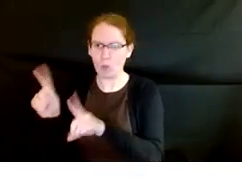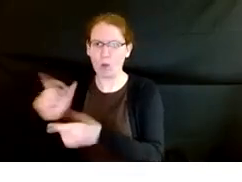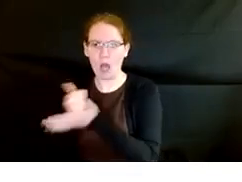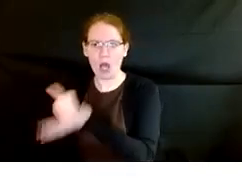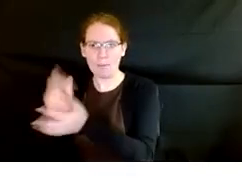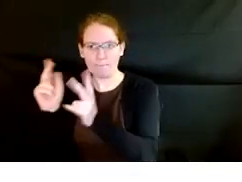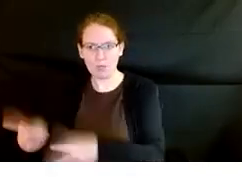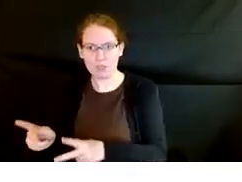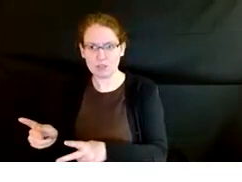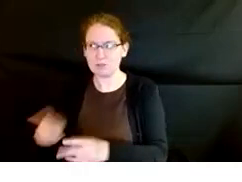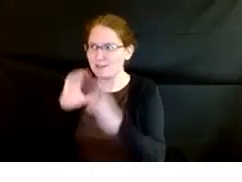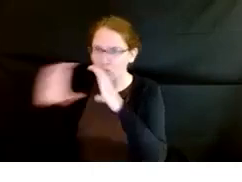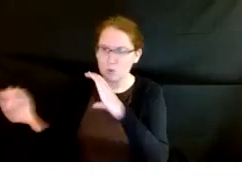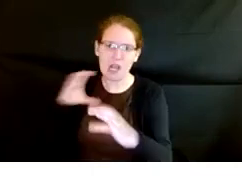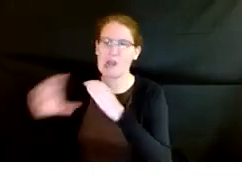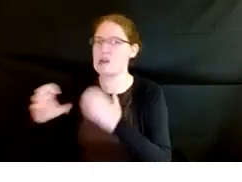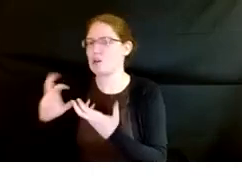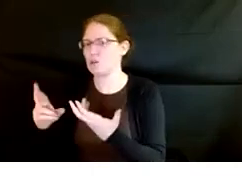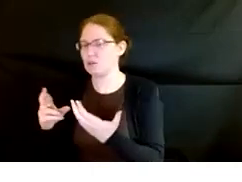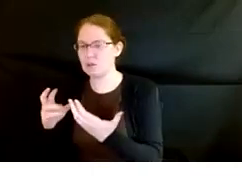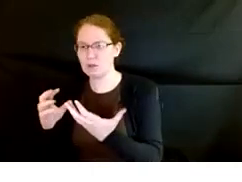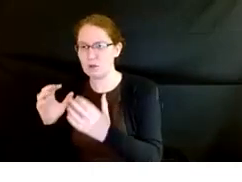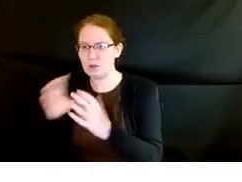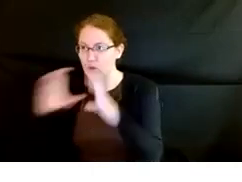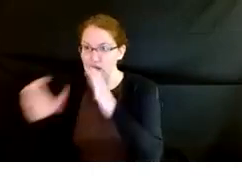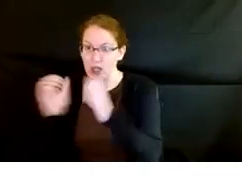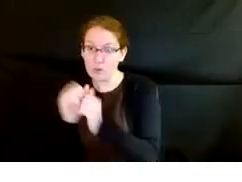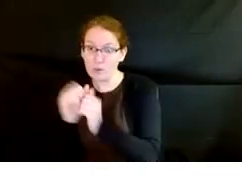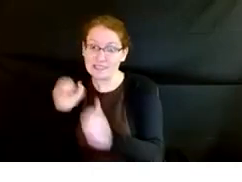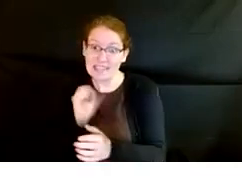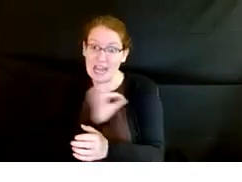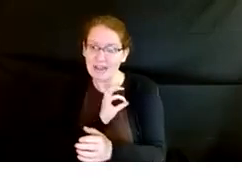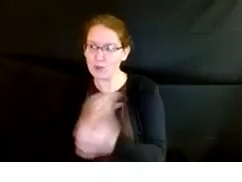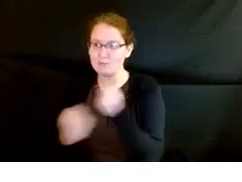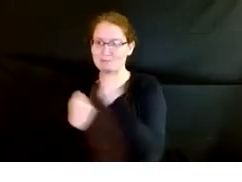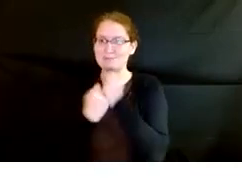able to communicate uh with the staff, be able to to speak up for themselves, being able to explain